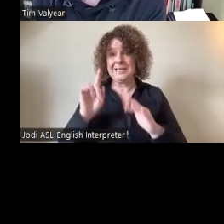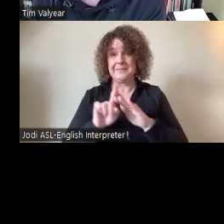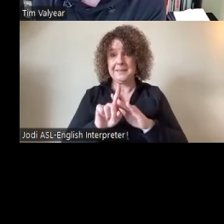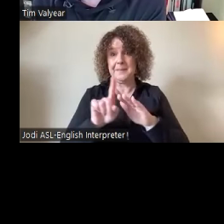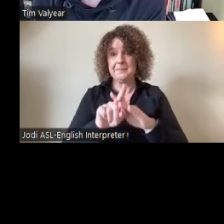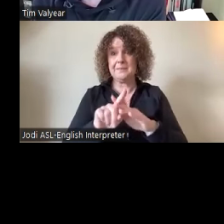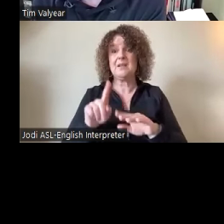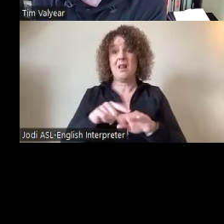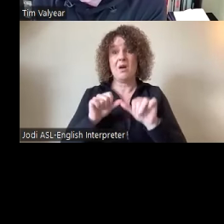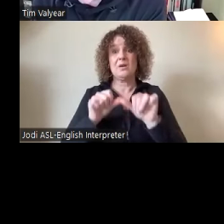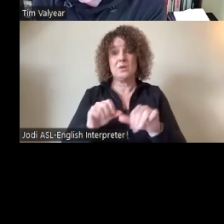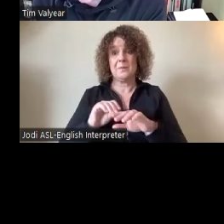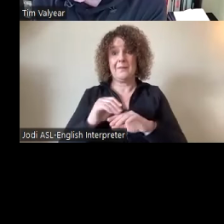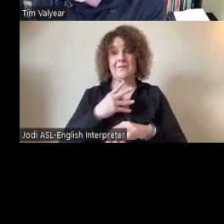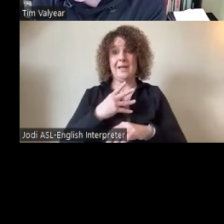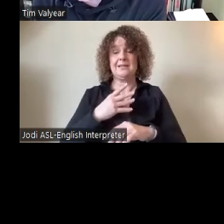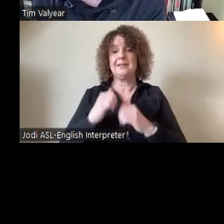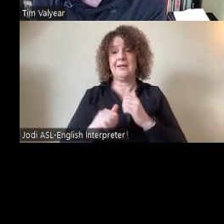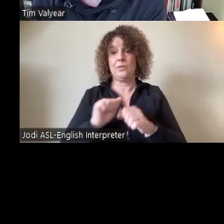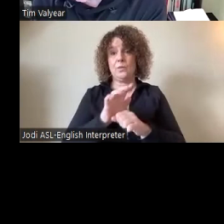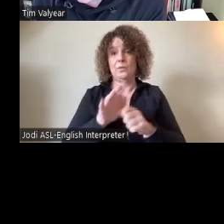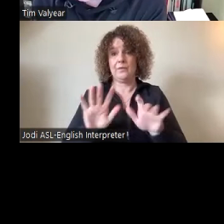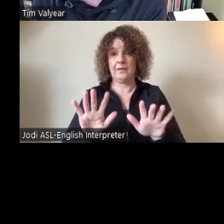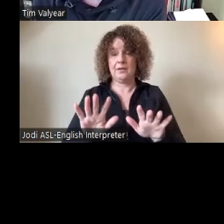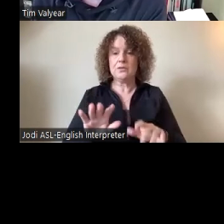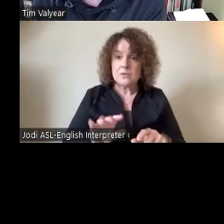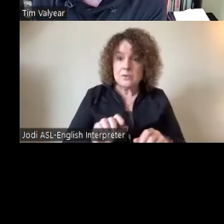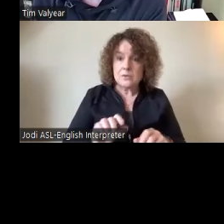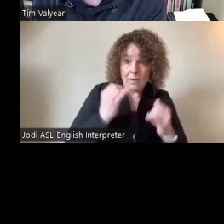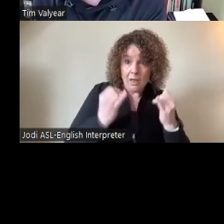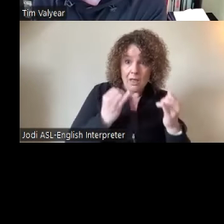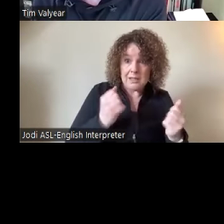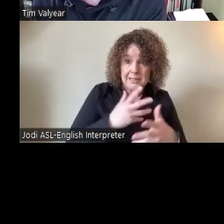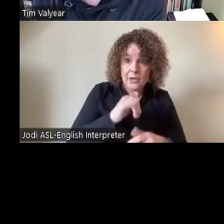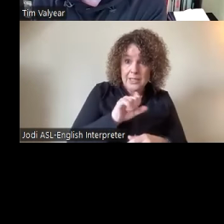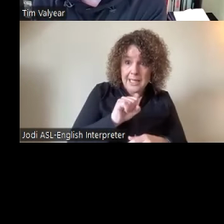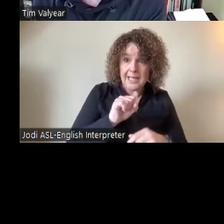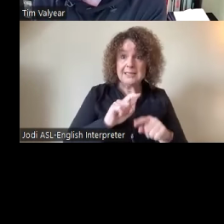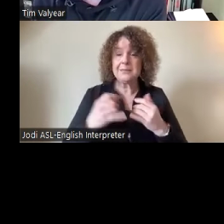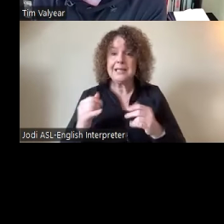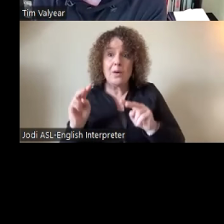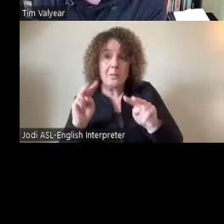breath, brain fog, and fatigue. There are over 200 symptoms of long-term effects post COVID. So if